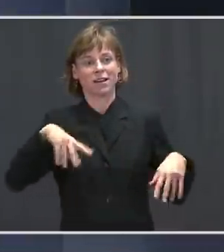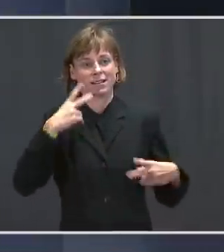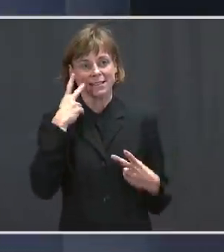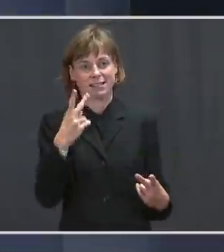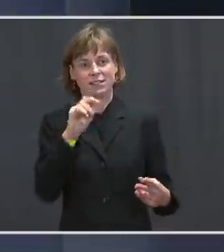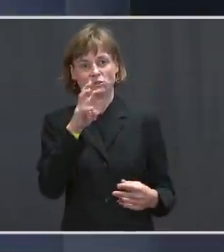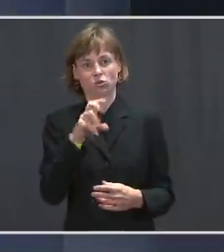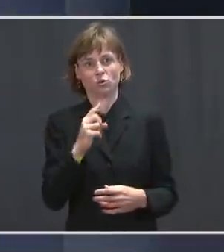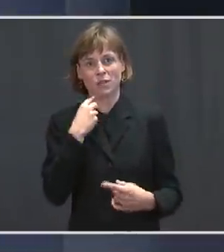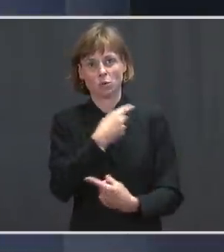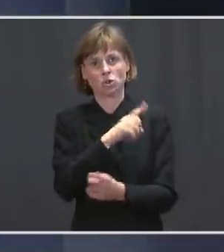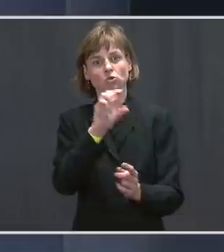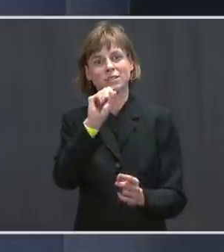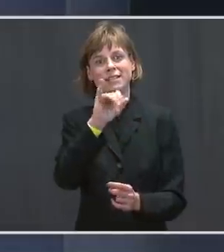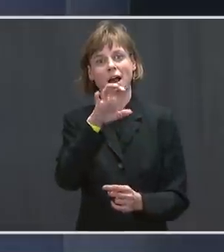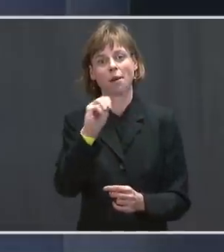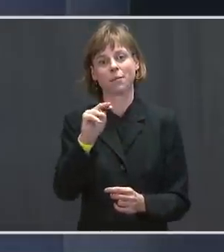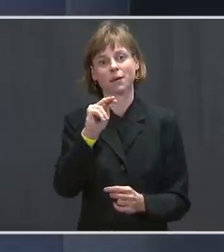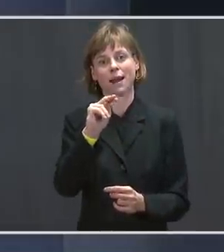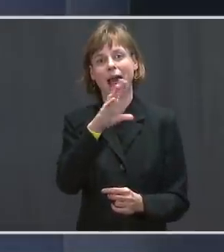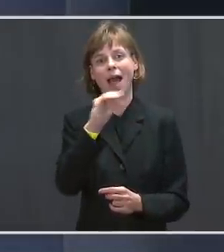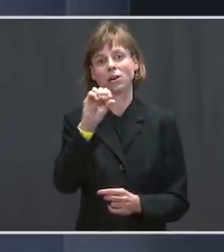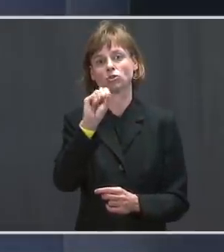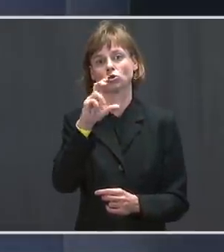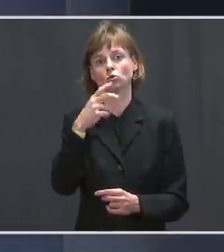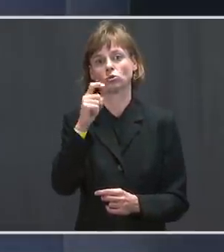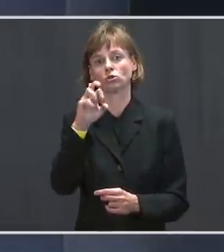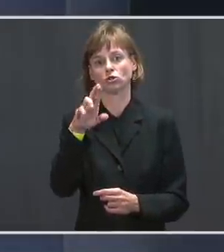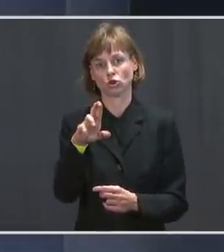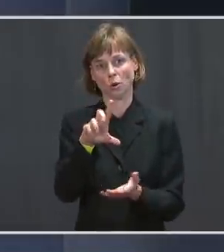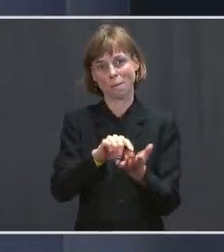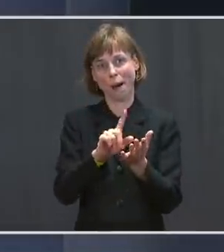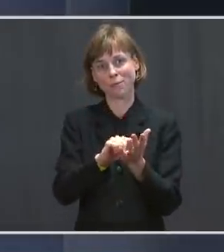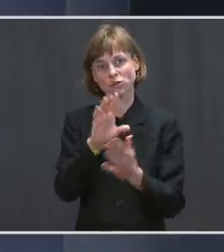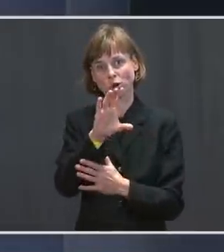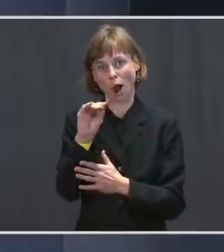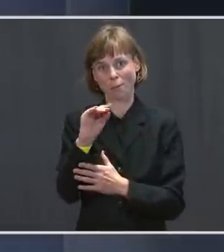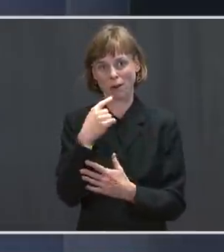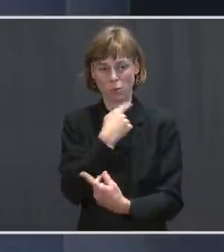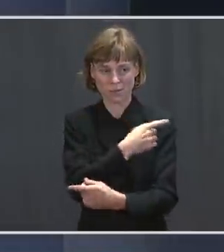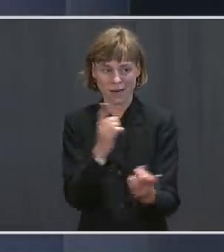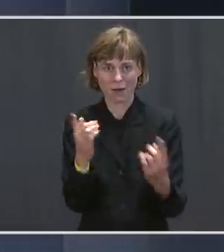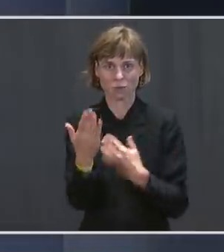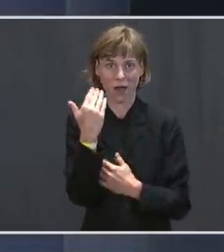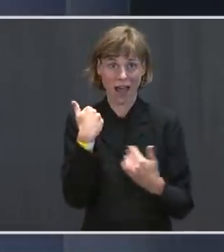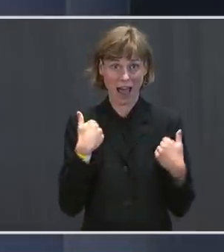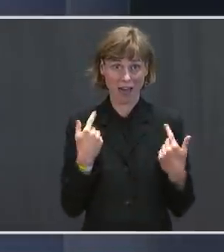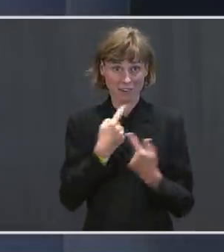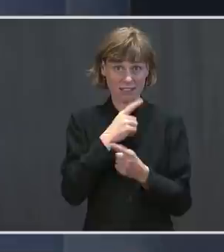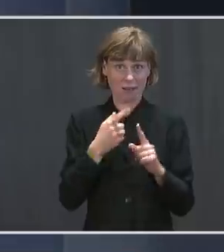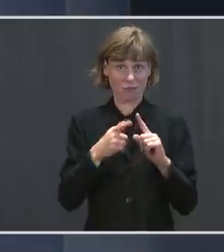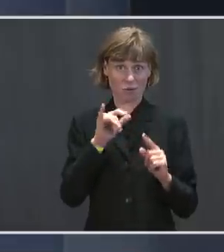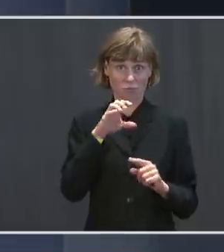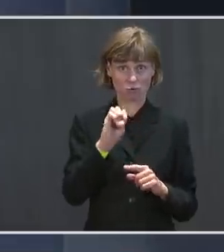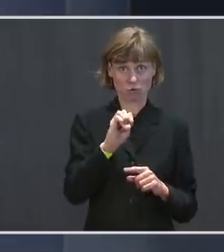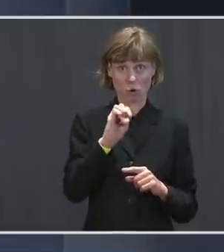by Simon and Schuster this morning. I do have a statement from Joe and Jill Biden in their personal capacity as his parents.